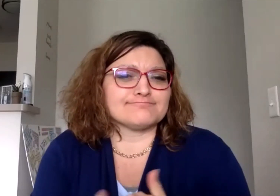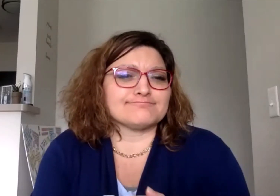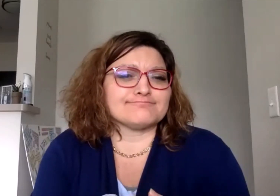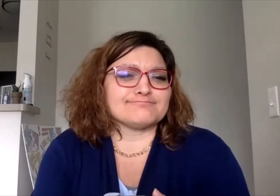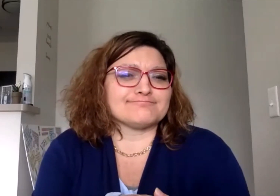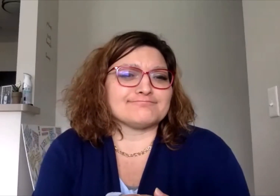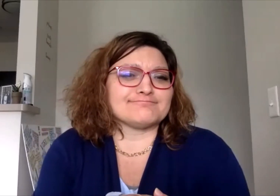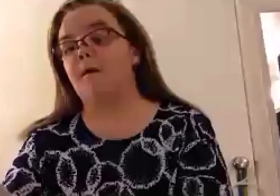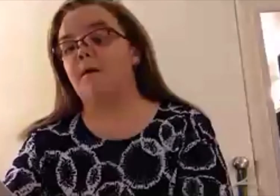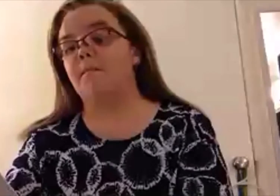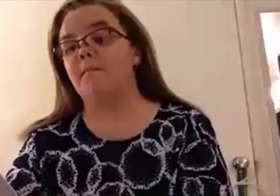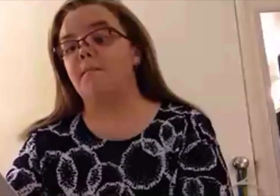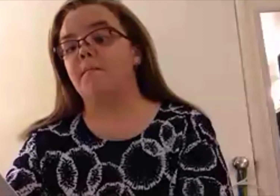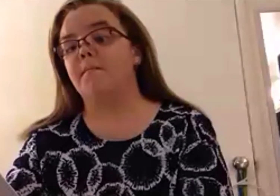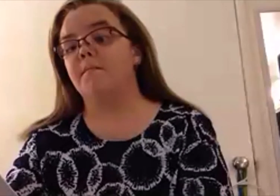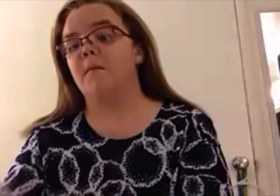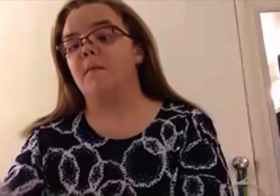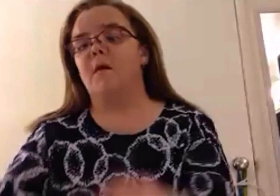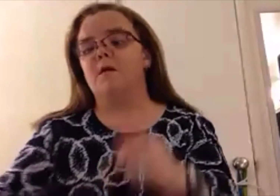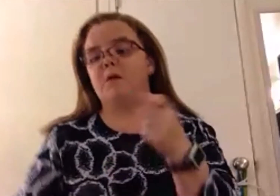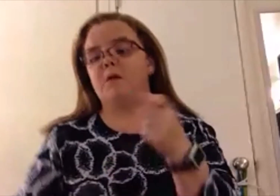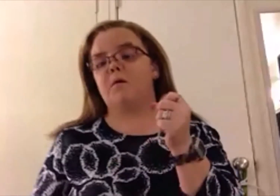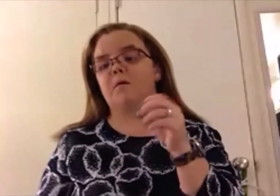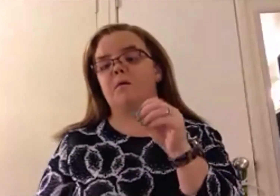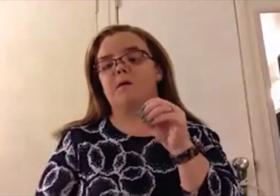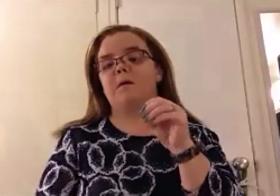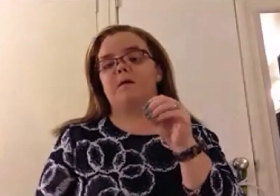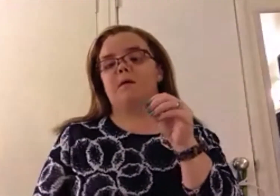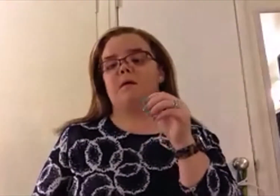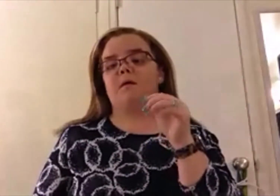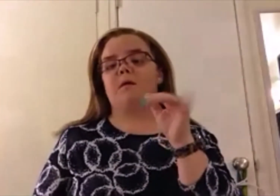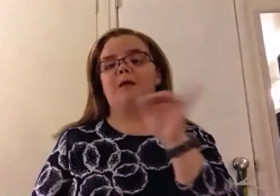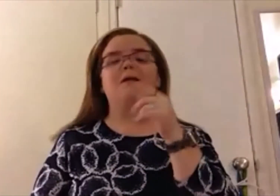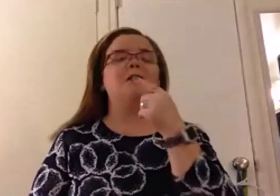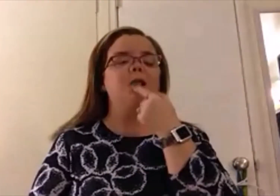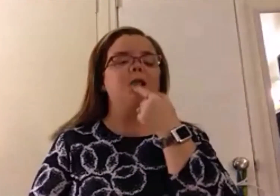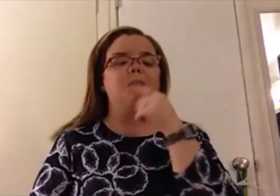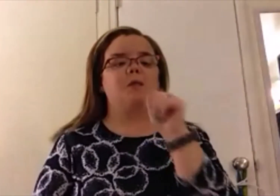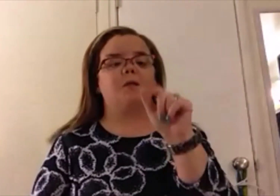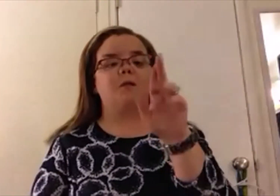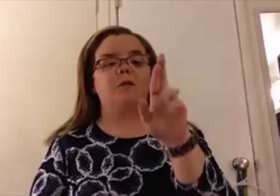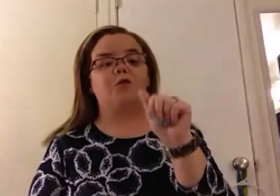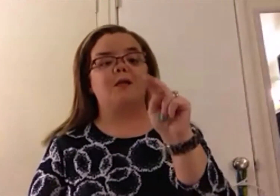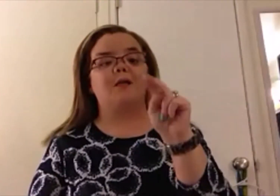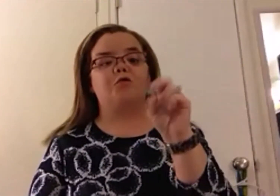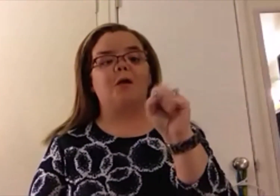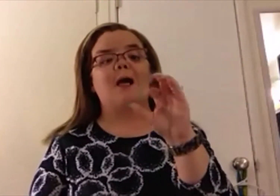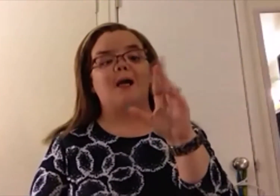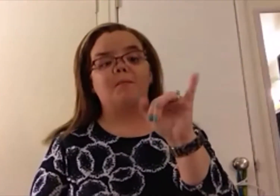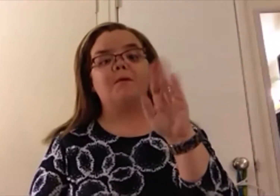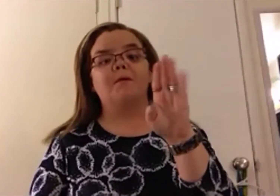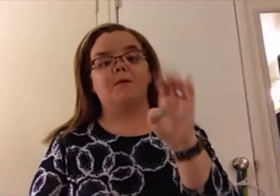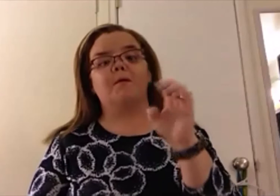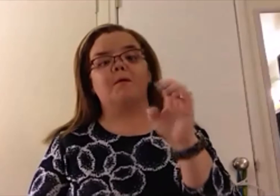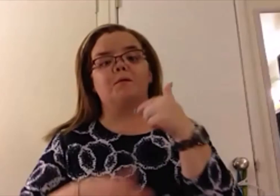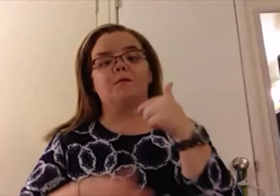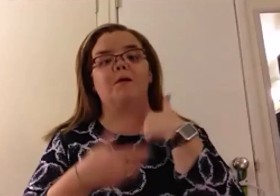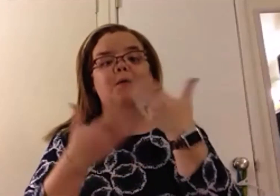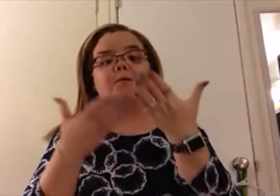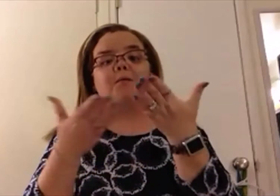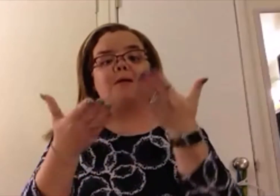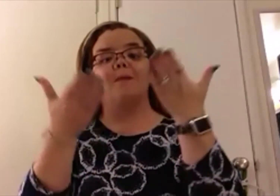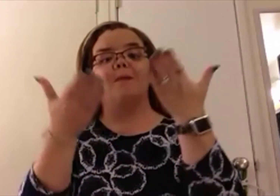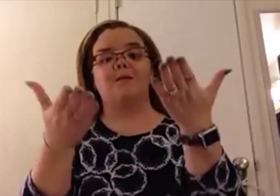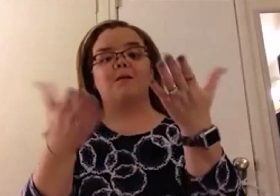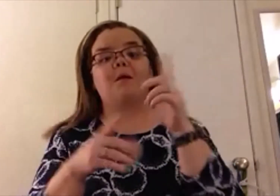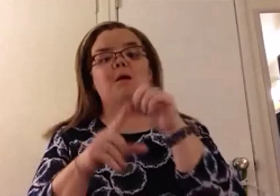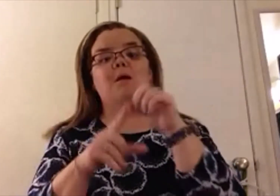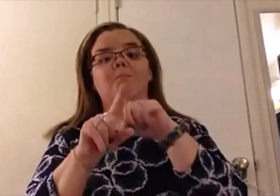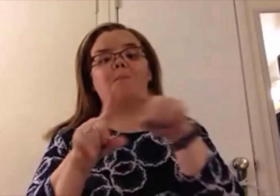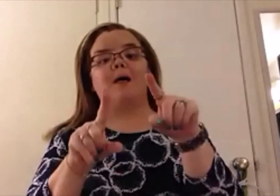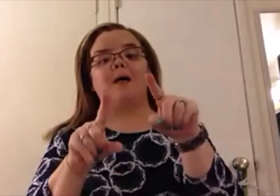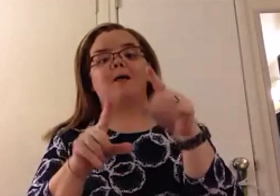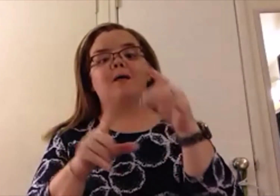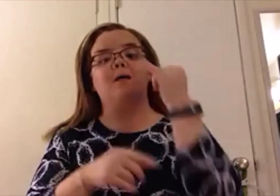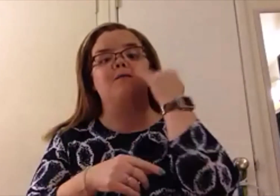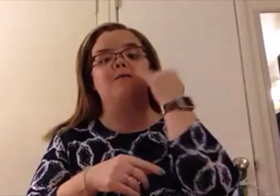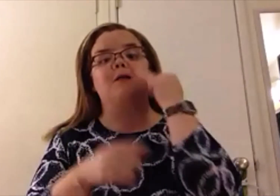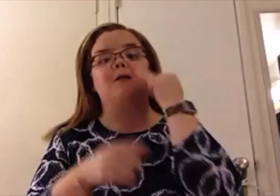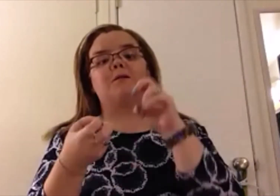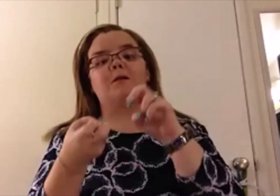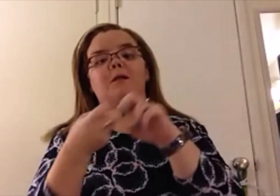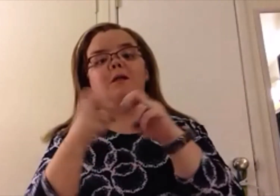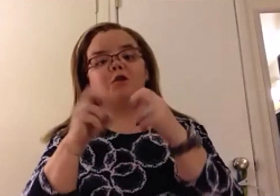um so like i said the the transcribe is what i would recommend but if there's an issue